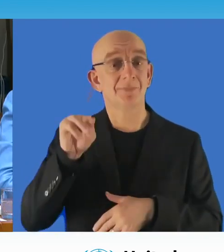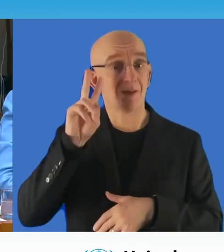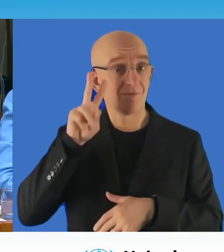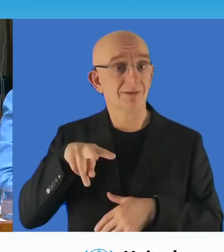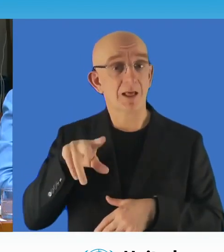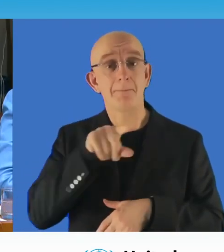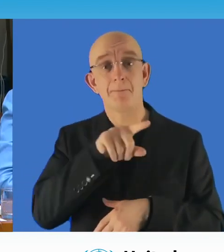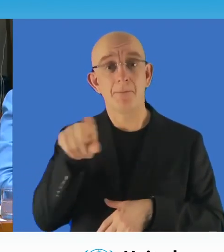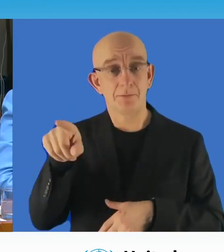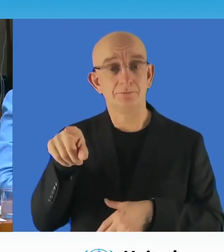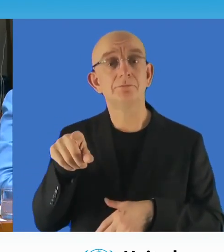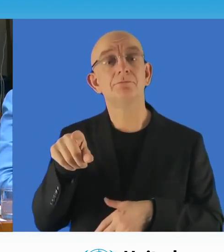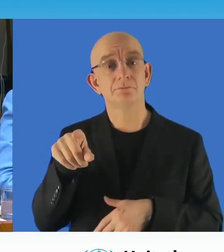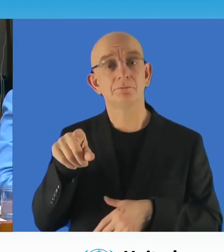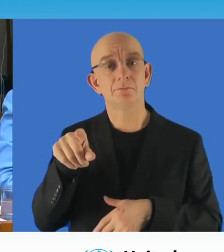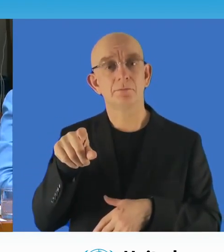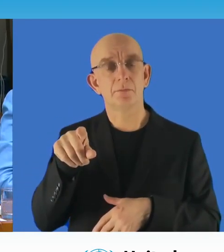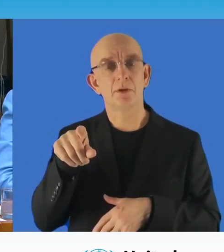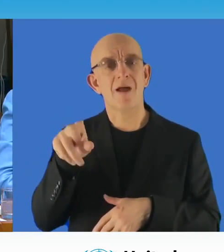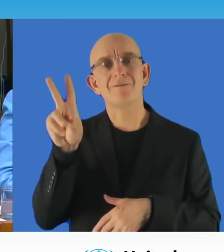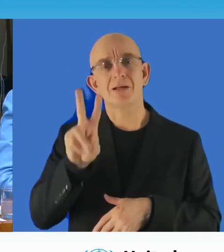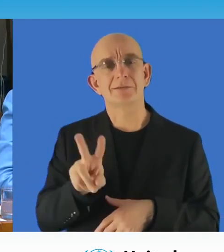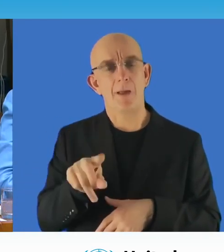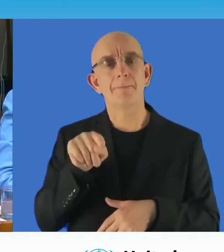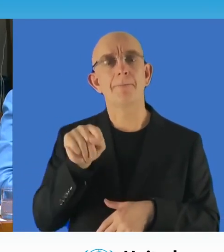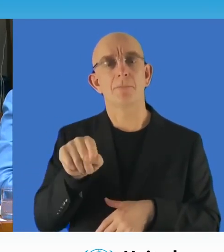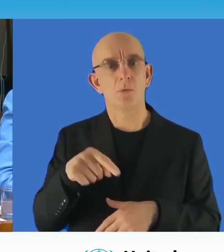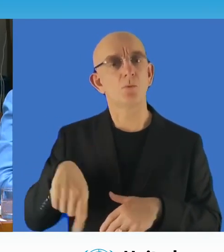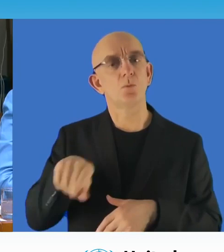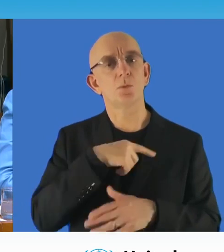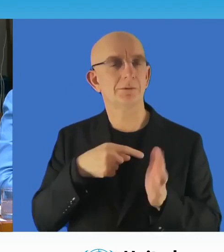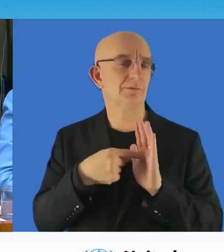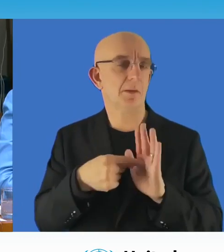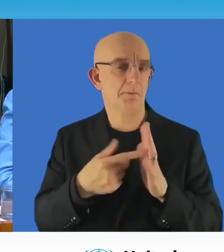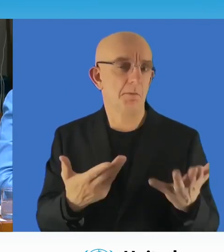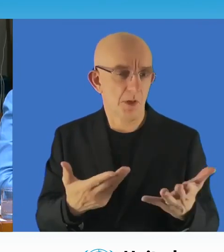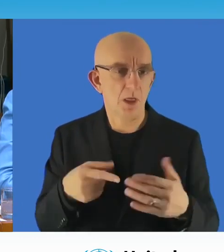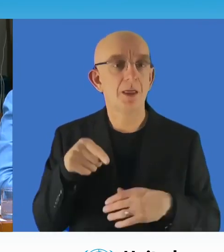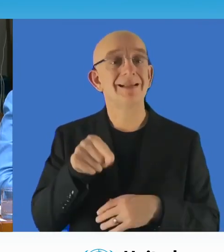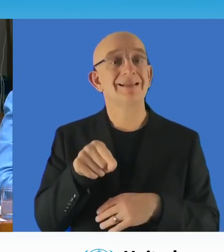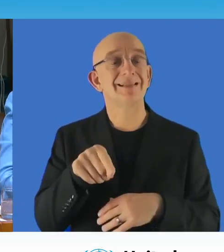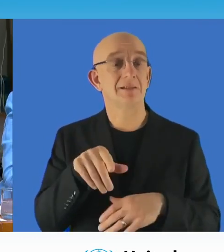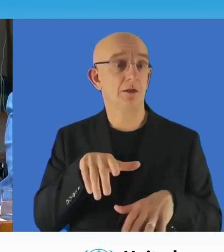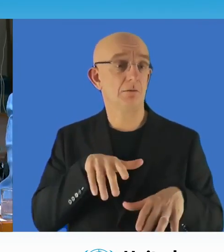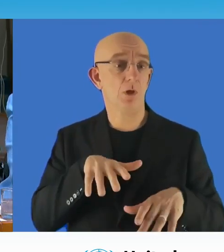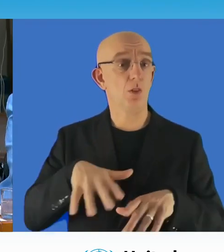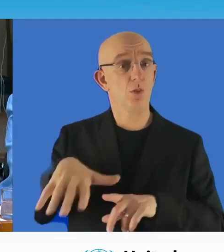responsive and disability inclusive budgeting within disaster risk reduction efforts to address